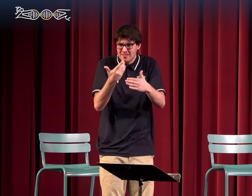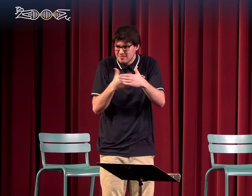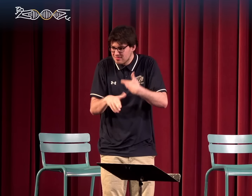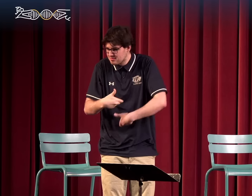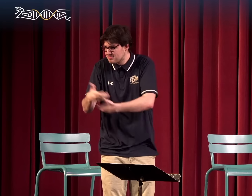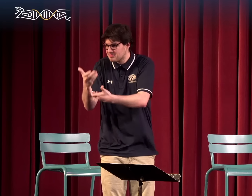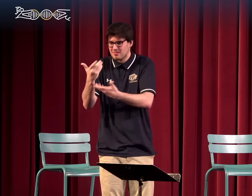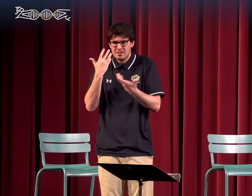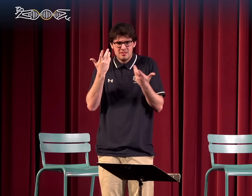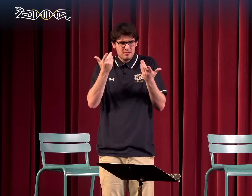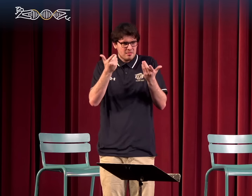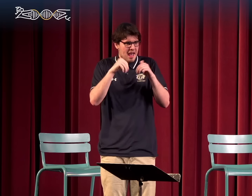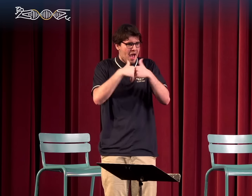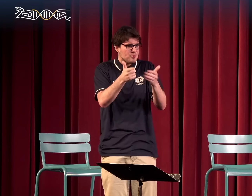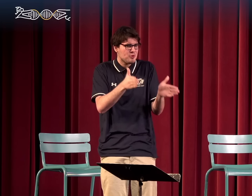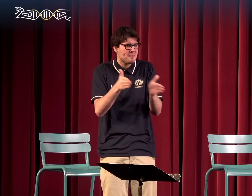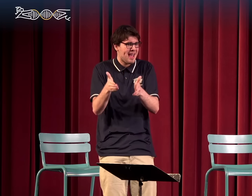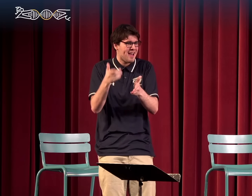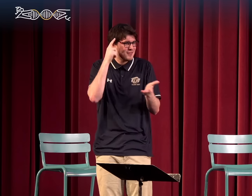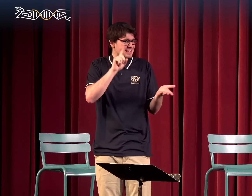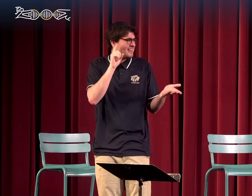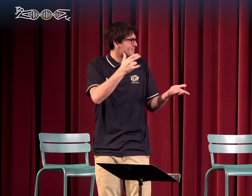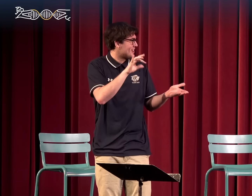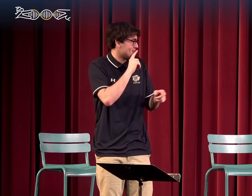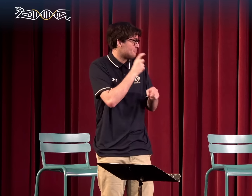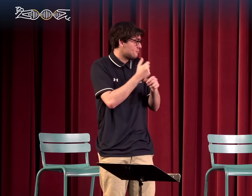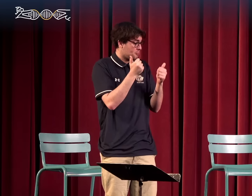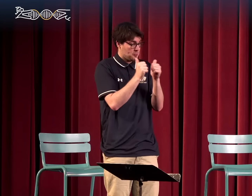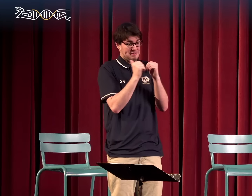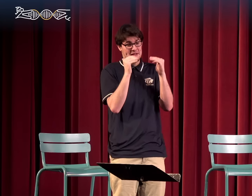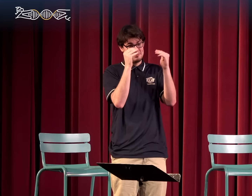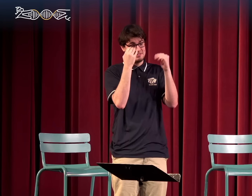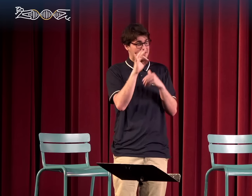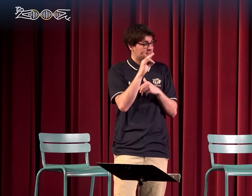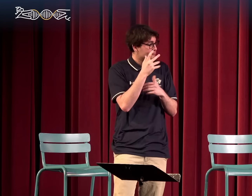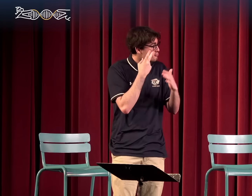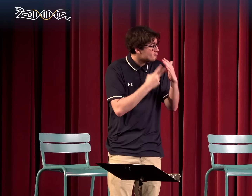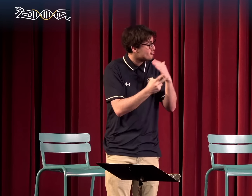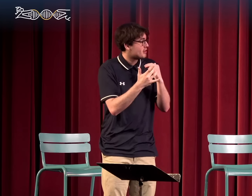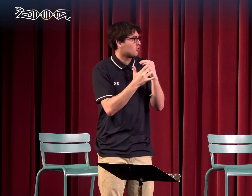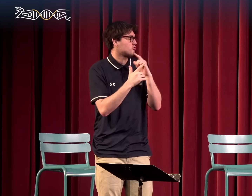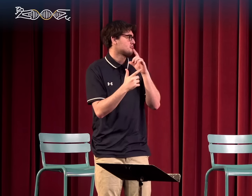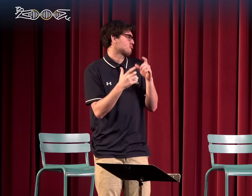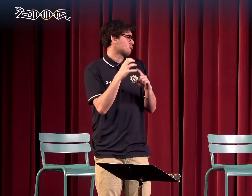How are they preparing to have Deaf child, I think that will see change